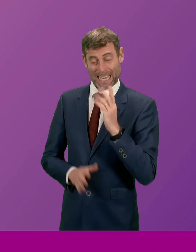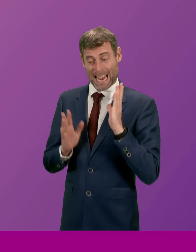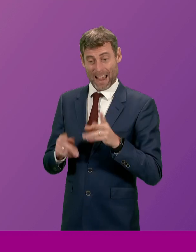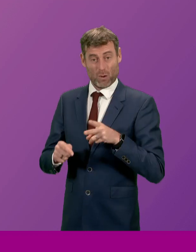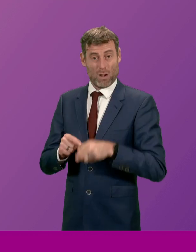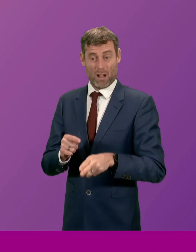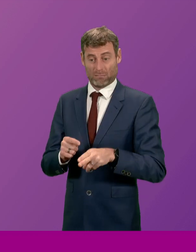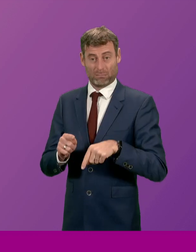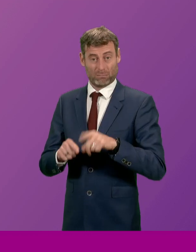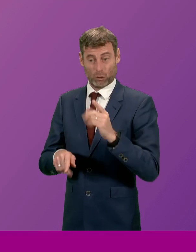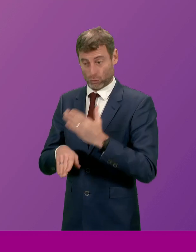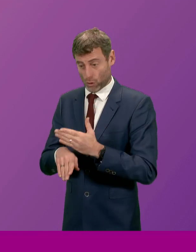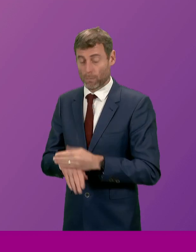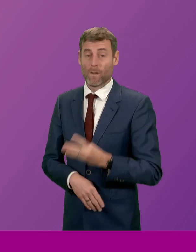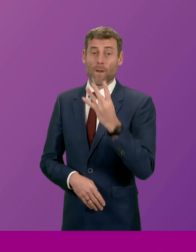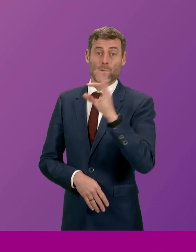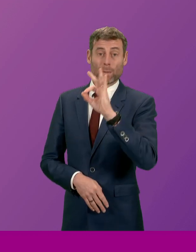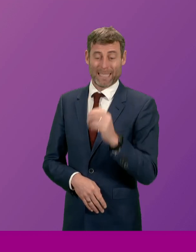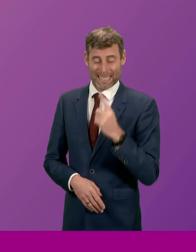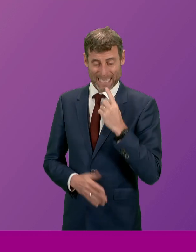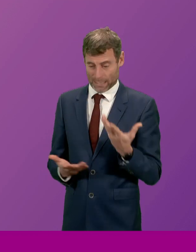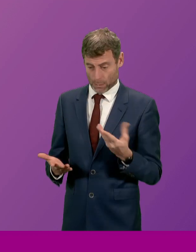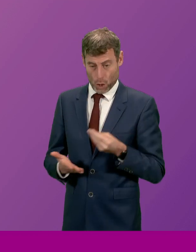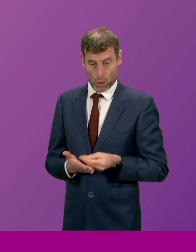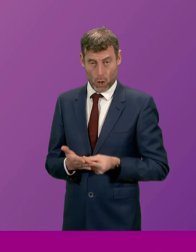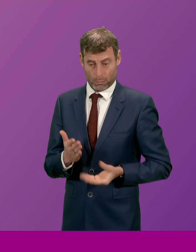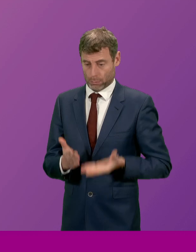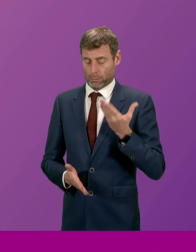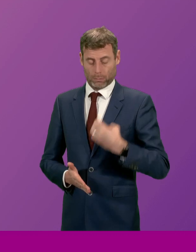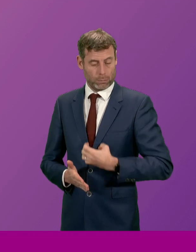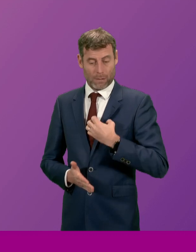raise prices to cope with the additional costs. That affects consumers, who are